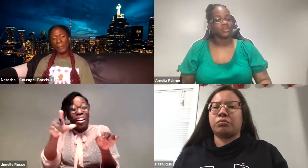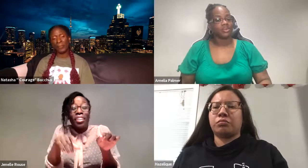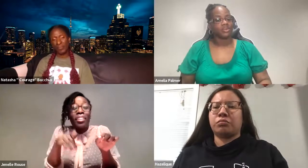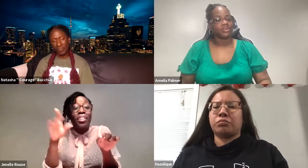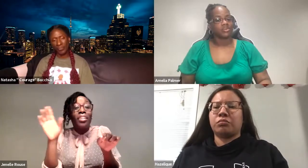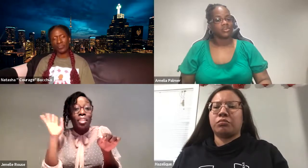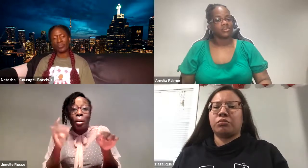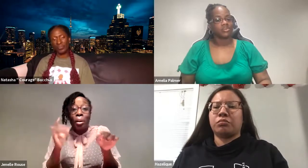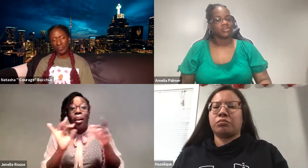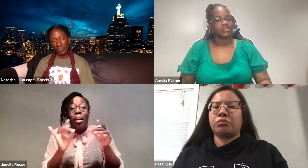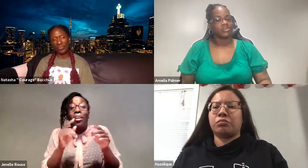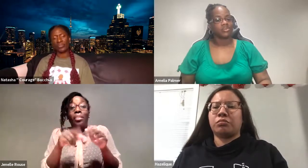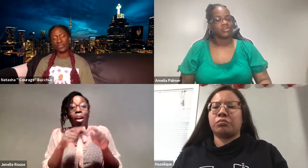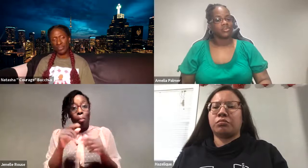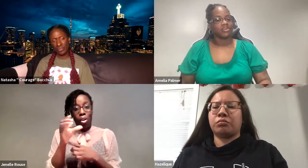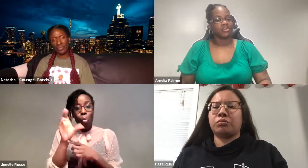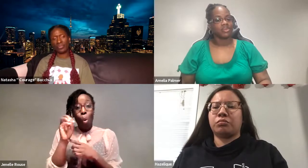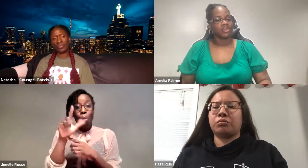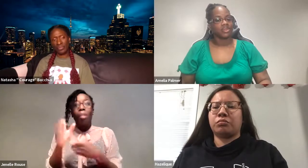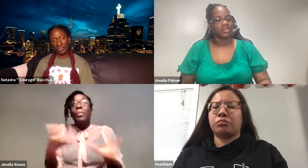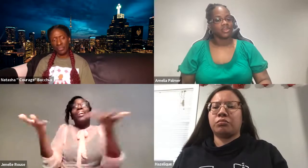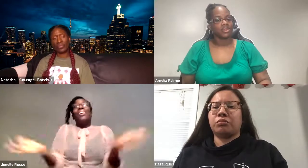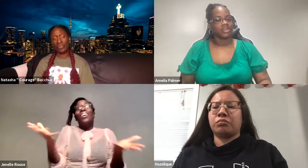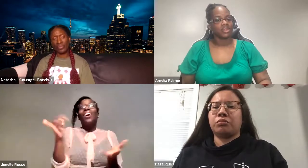the history of linguistics and who decides what is better than others